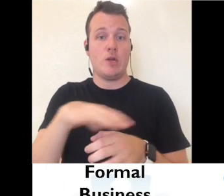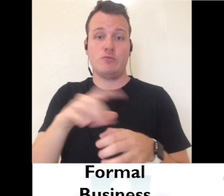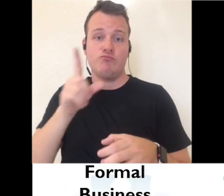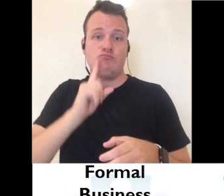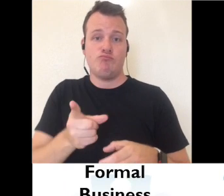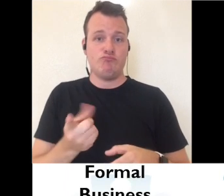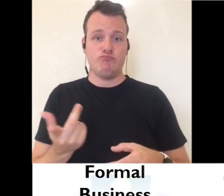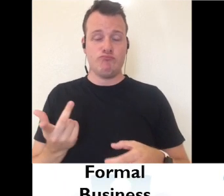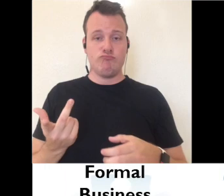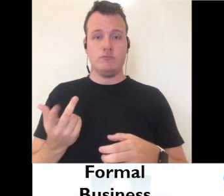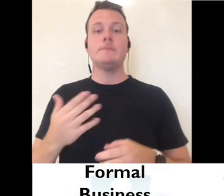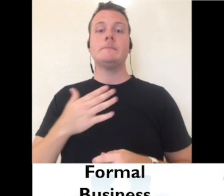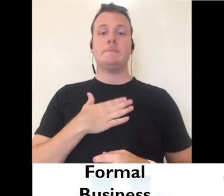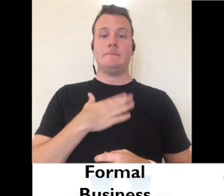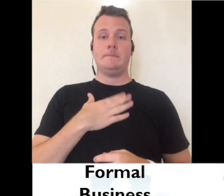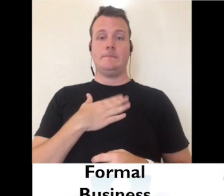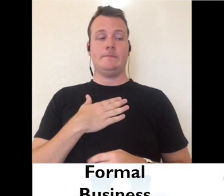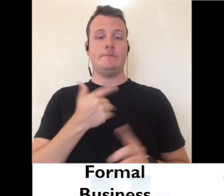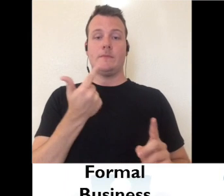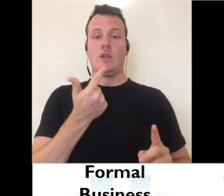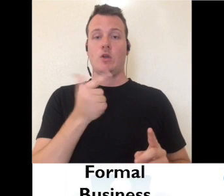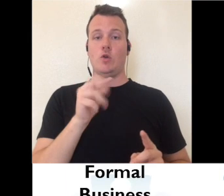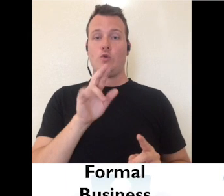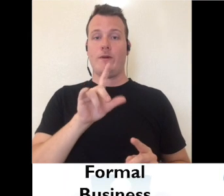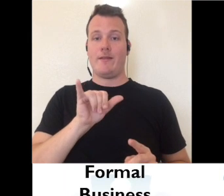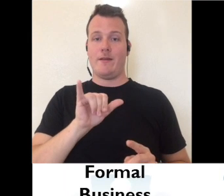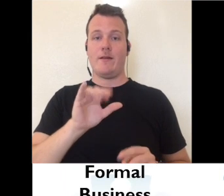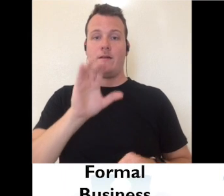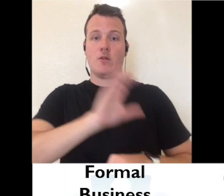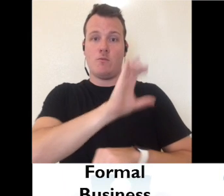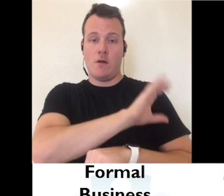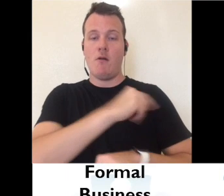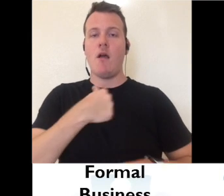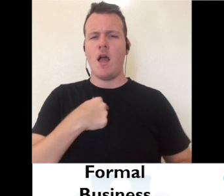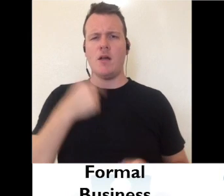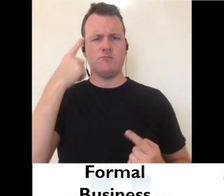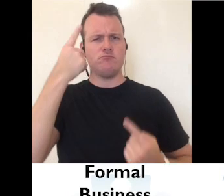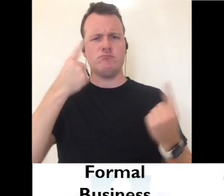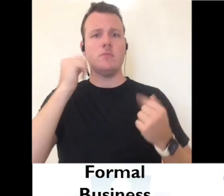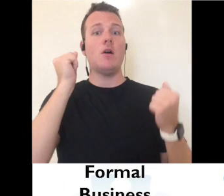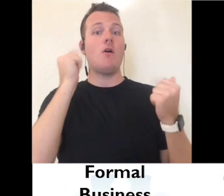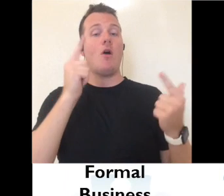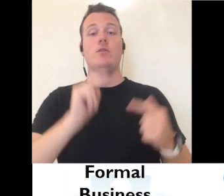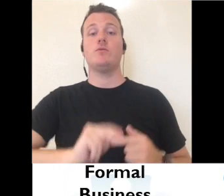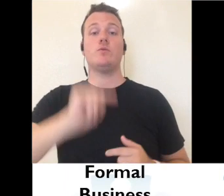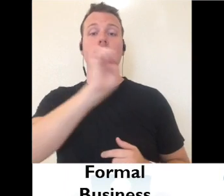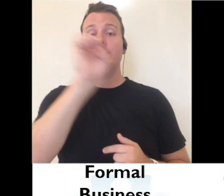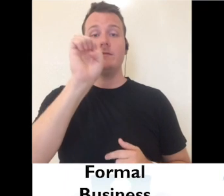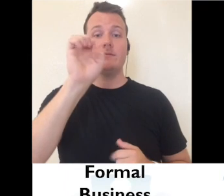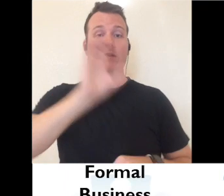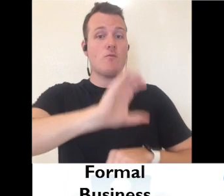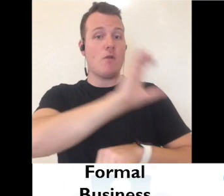from Greeley, Colorado, I considered all of northeastern Colorado my marketing